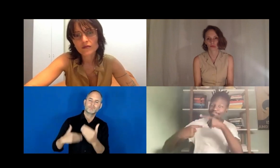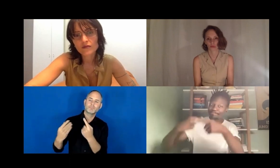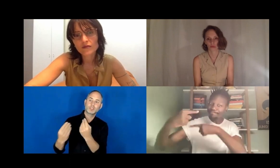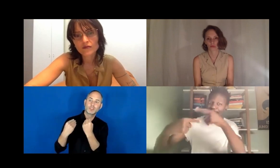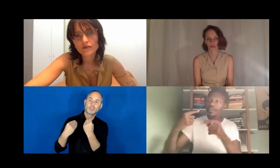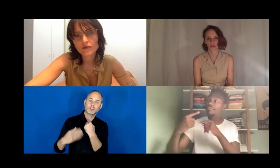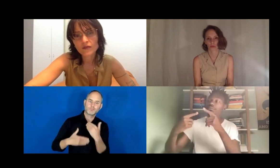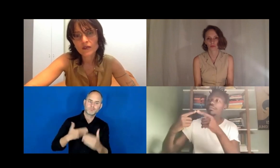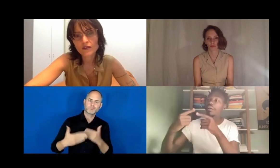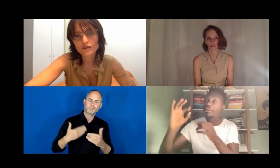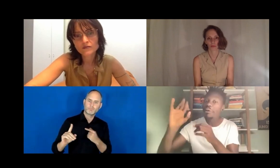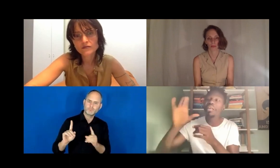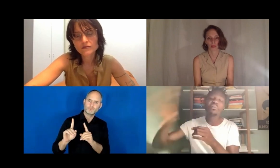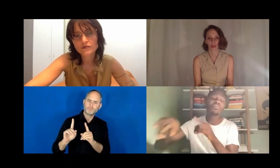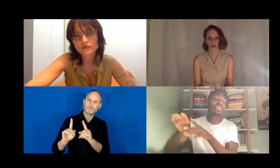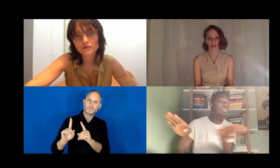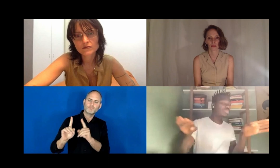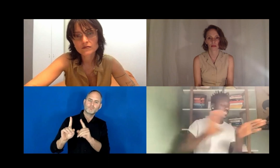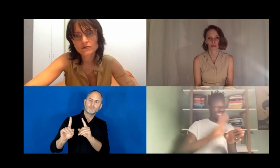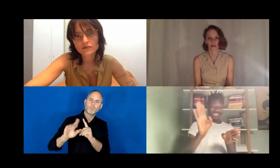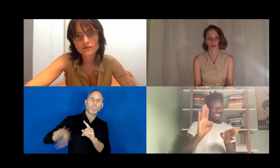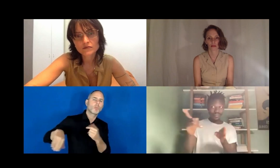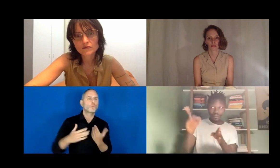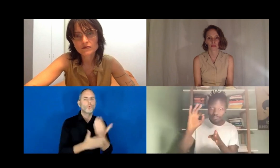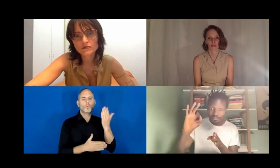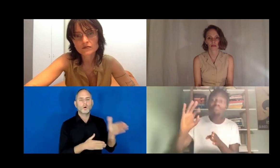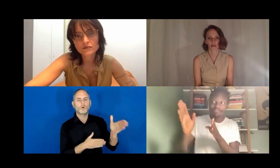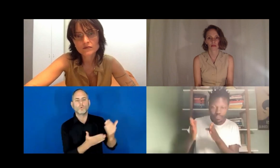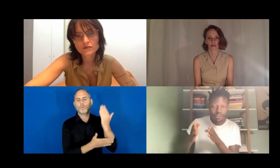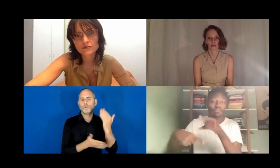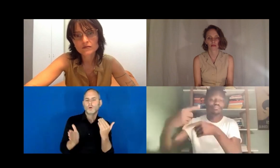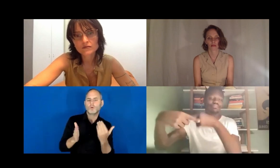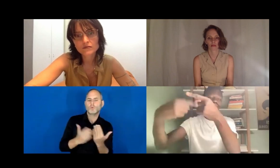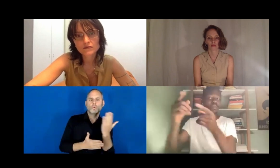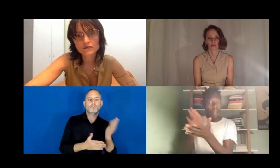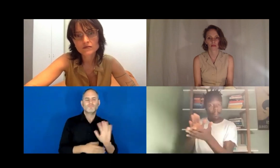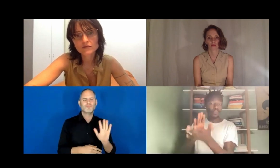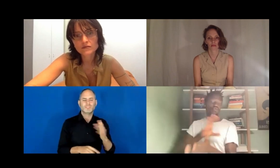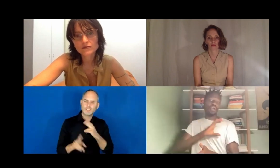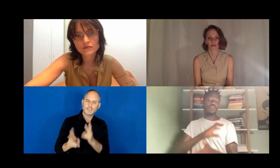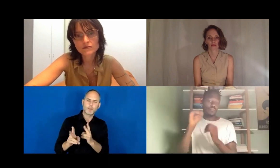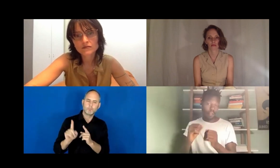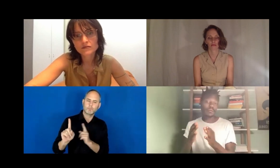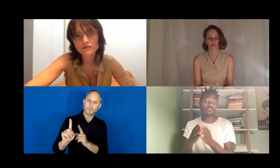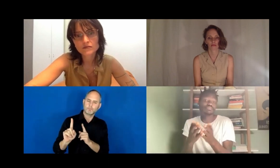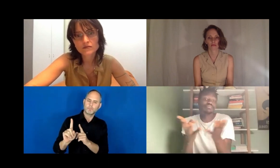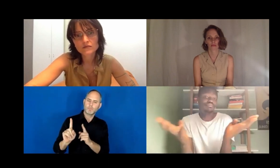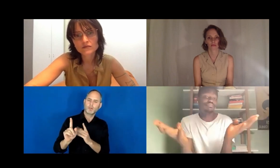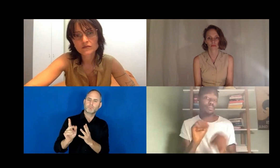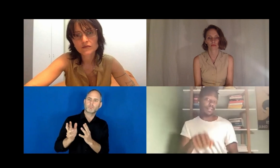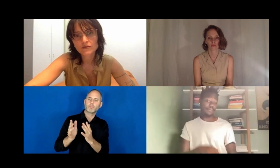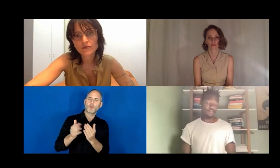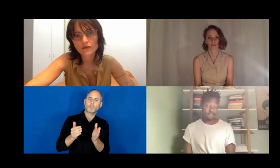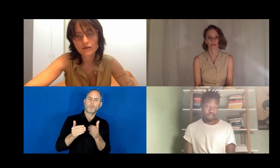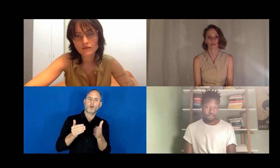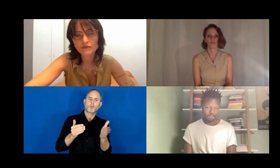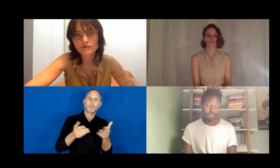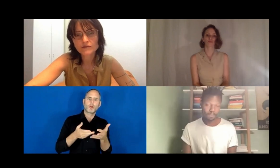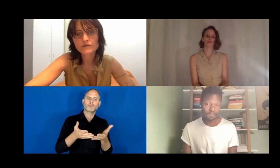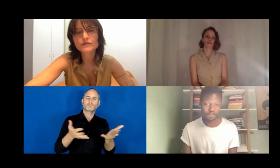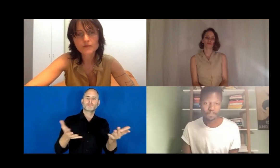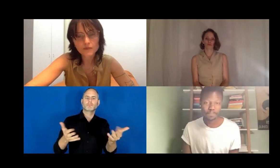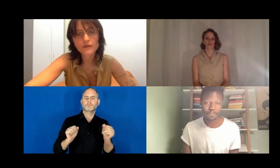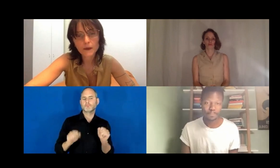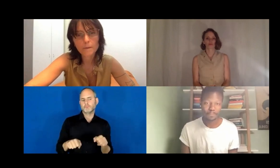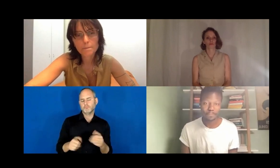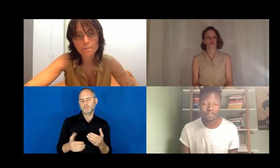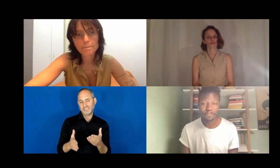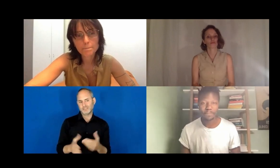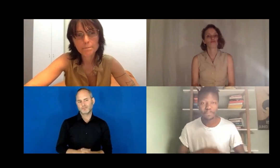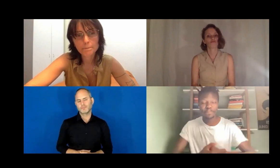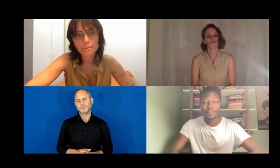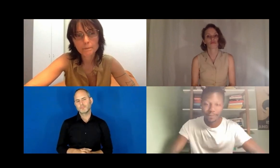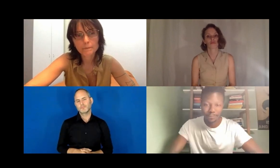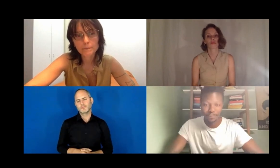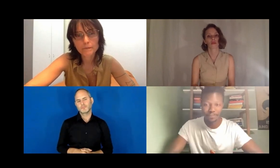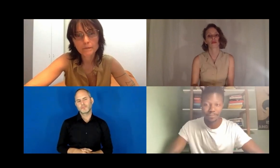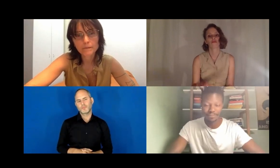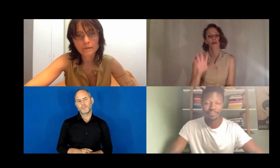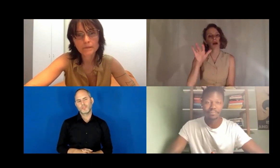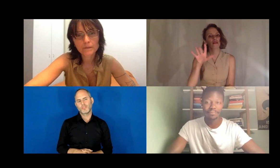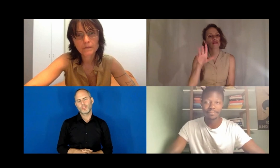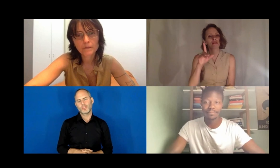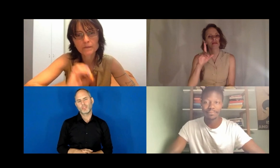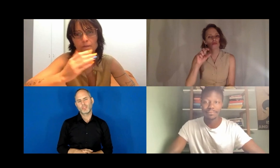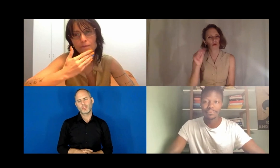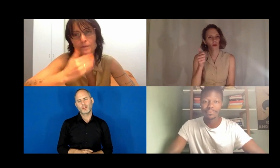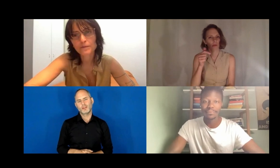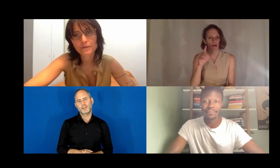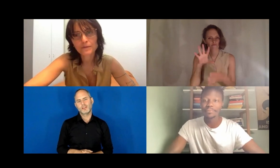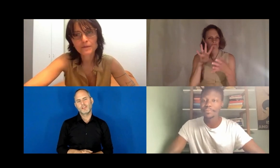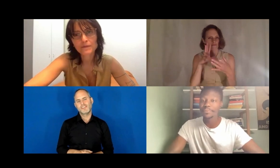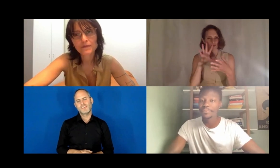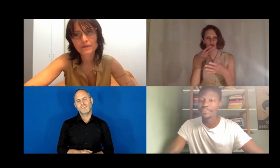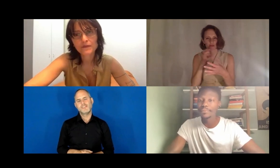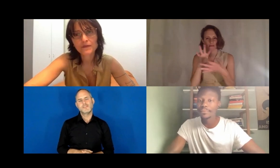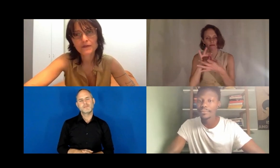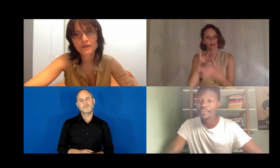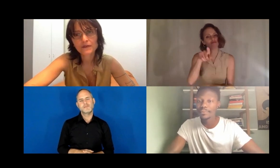and to accompany each other in a way. So don't... Stay focussed. And then you can start a new variety of art.